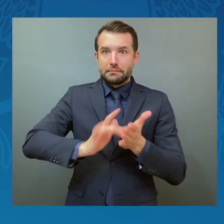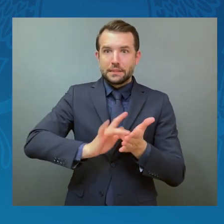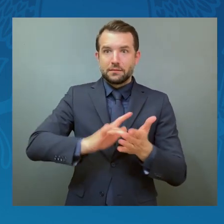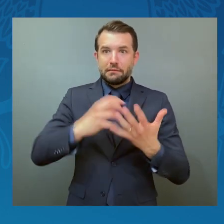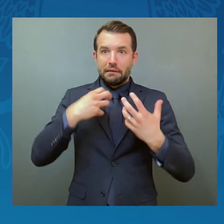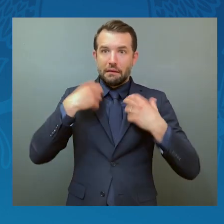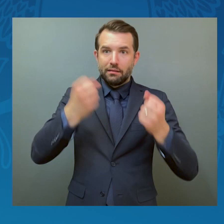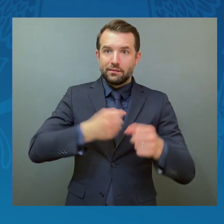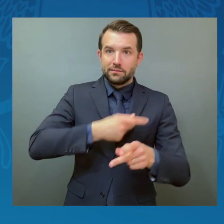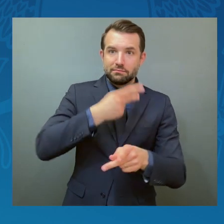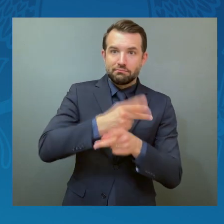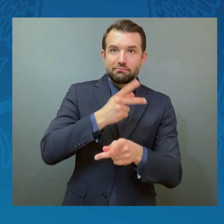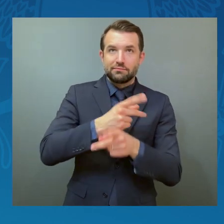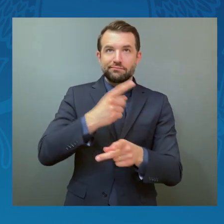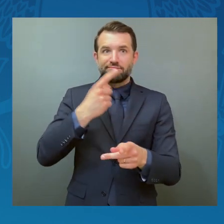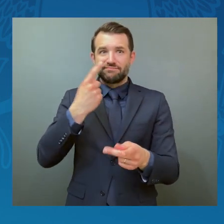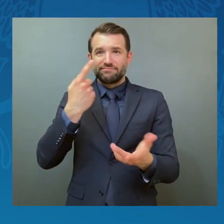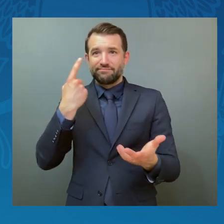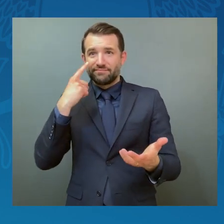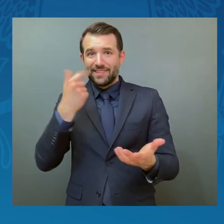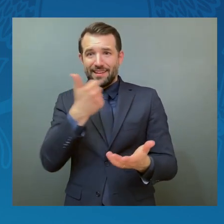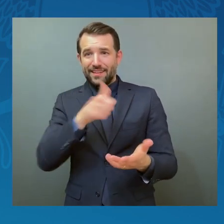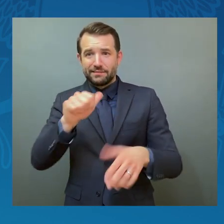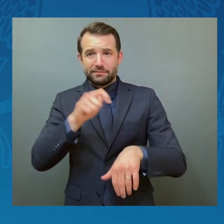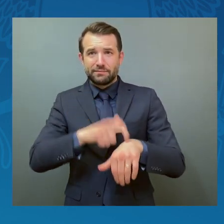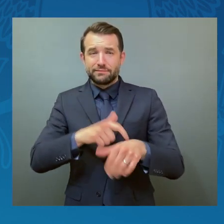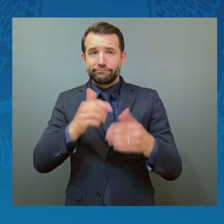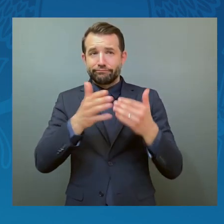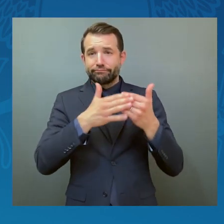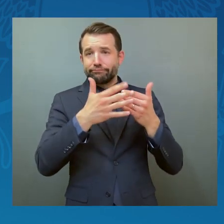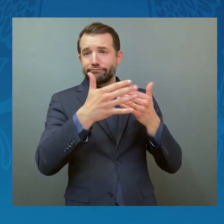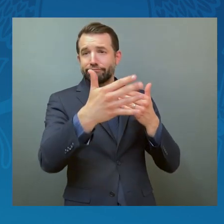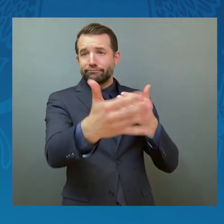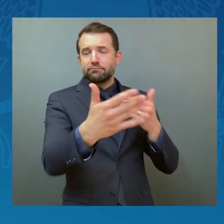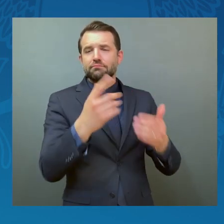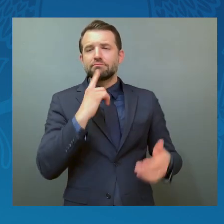should be allowed the dignity of being able to focus on their recovery